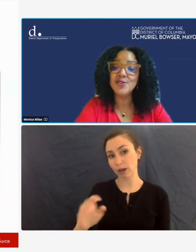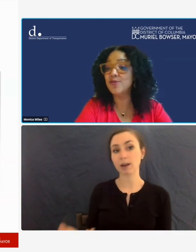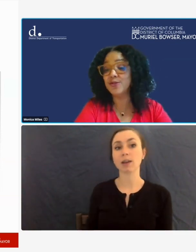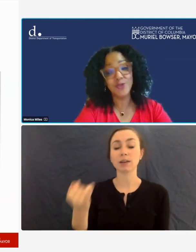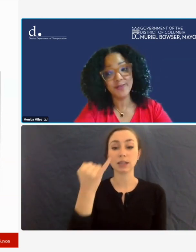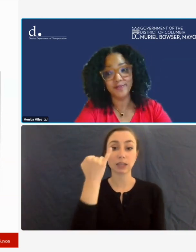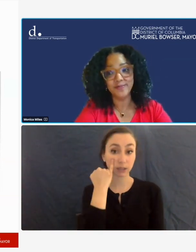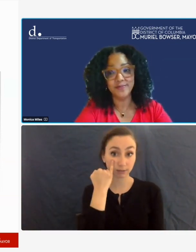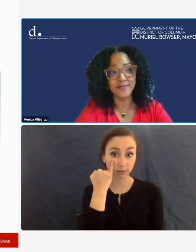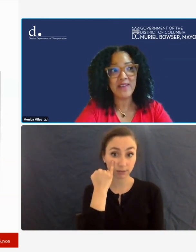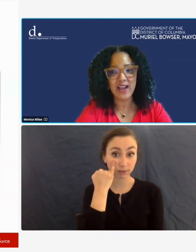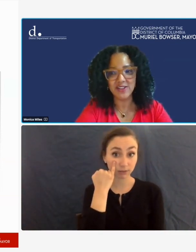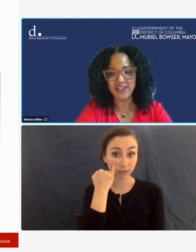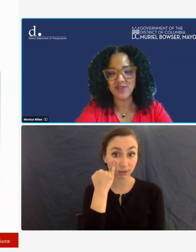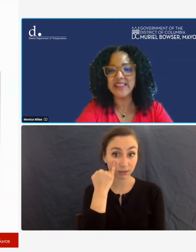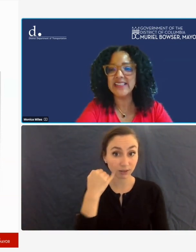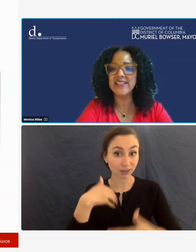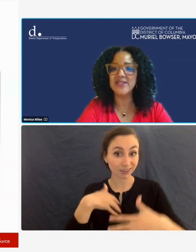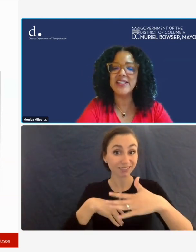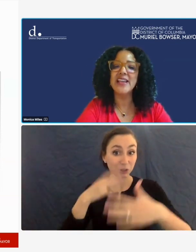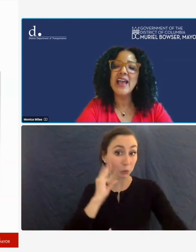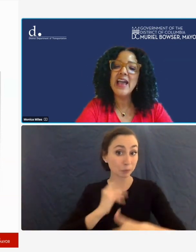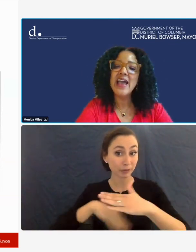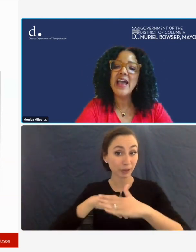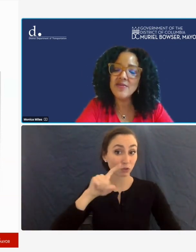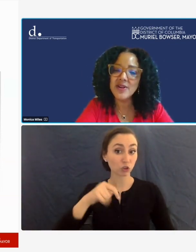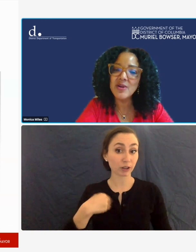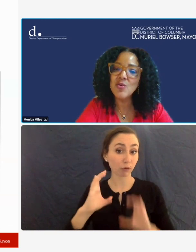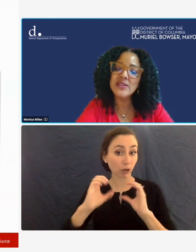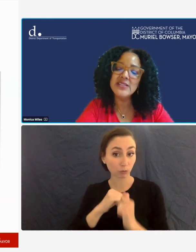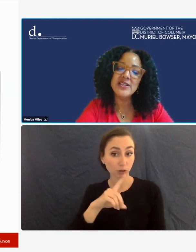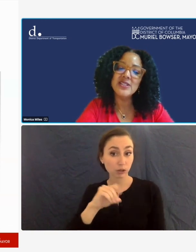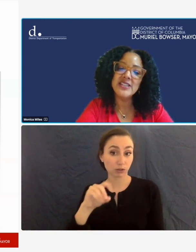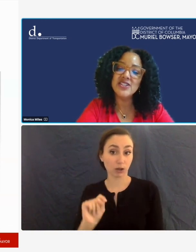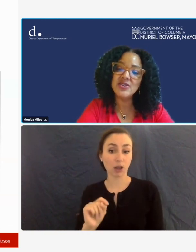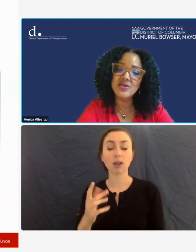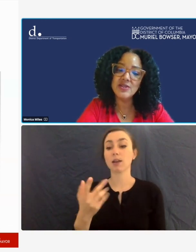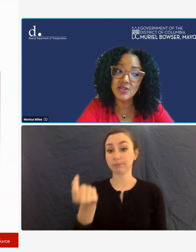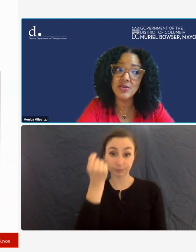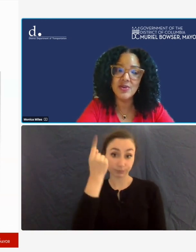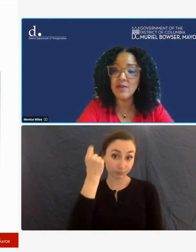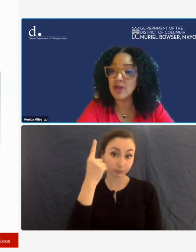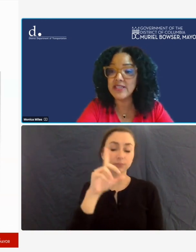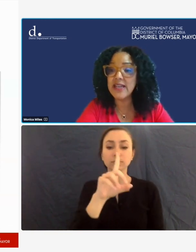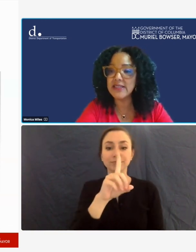you should have a conversation with that d.o.t however what the dots do do and what ddot does